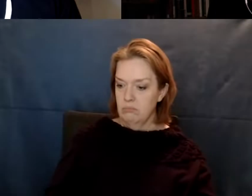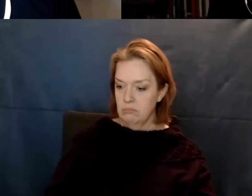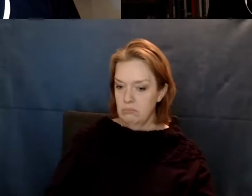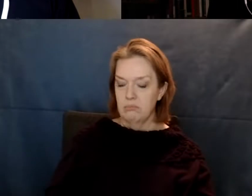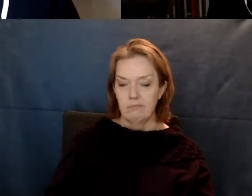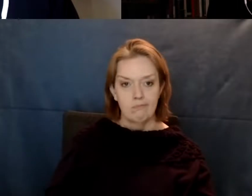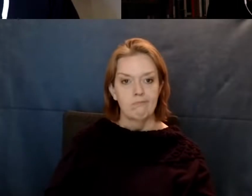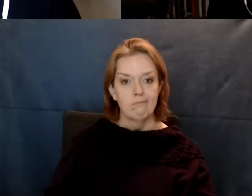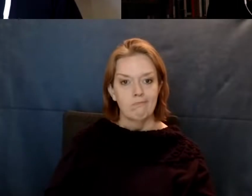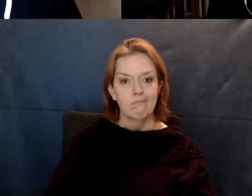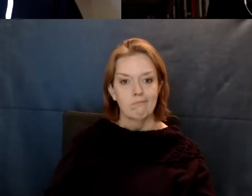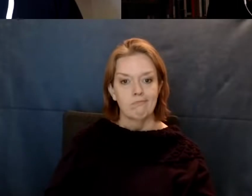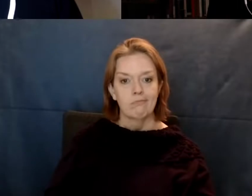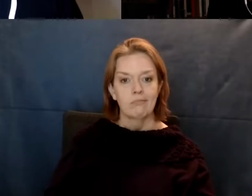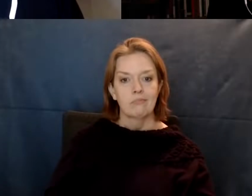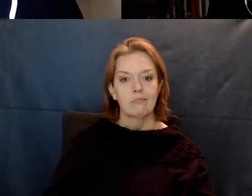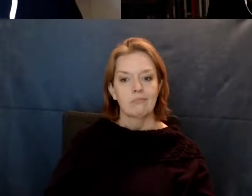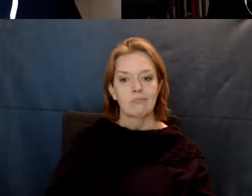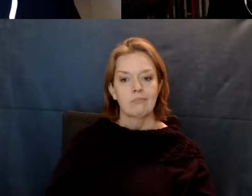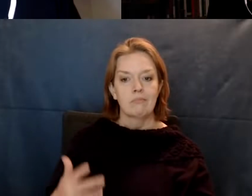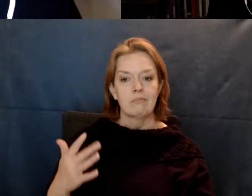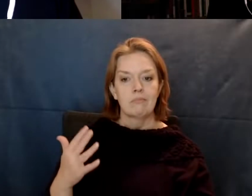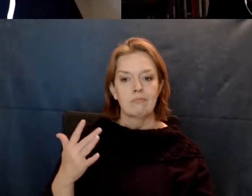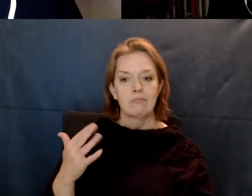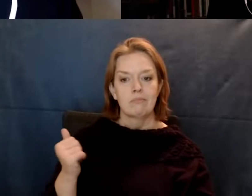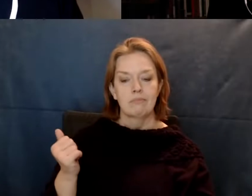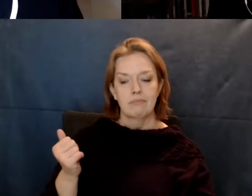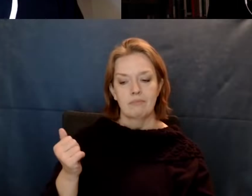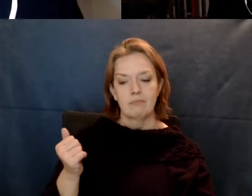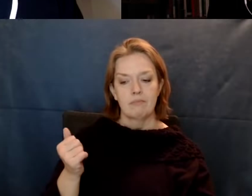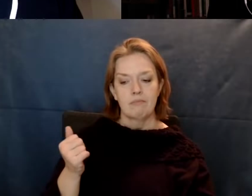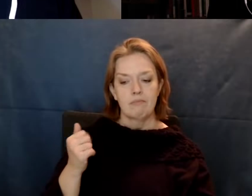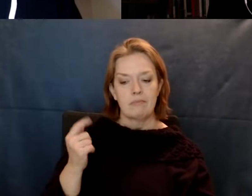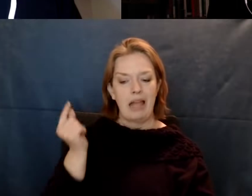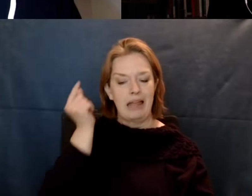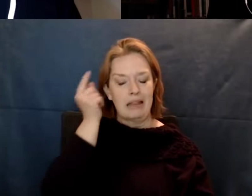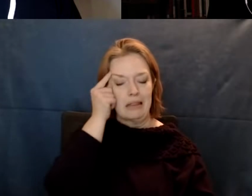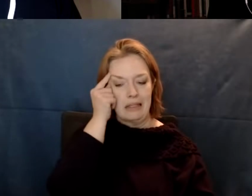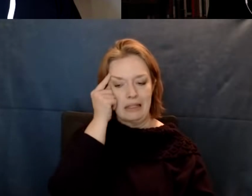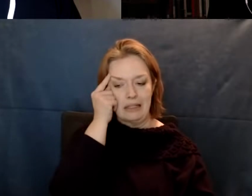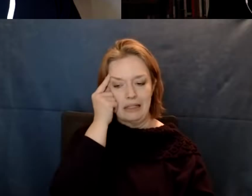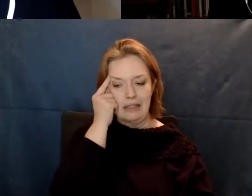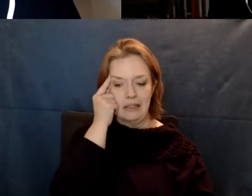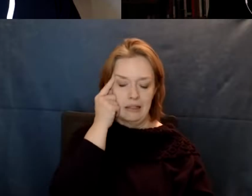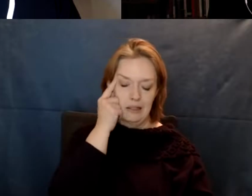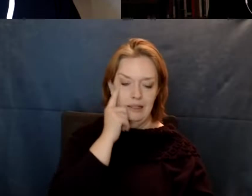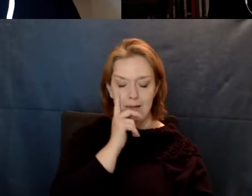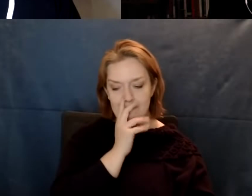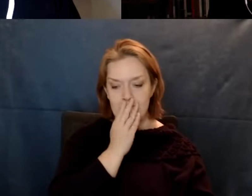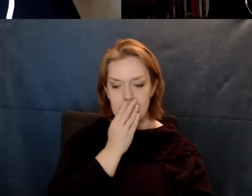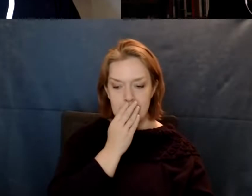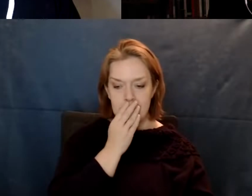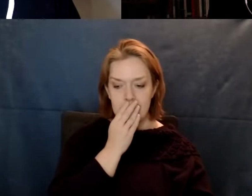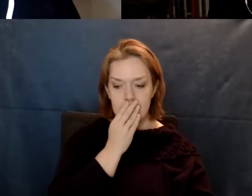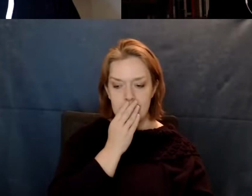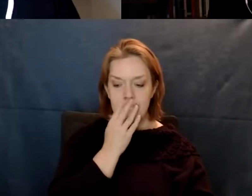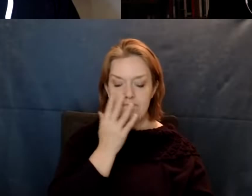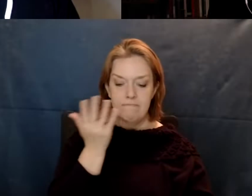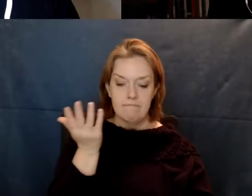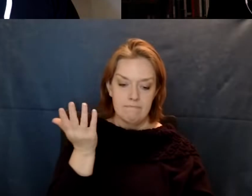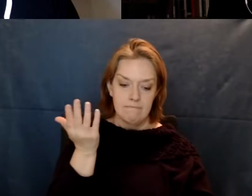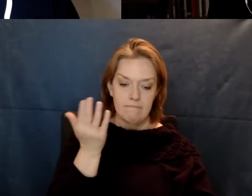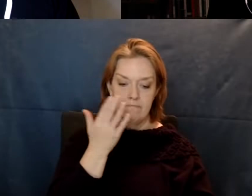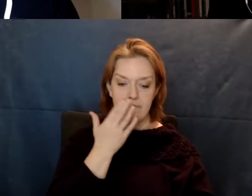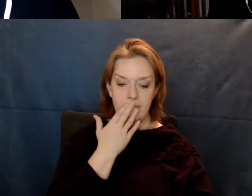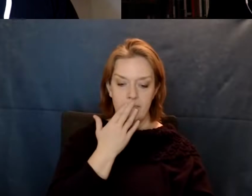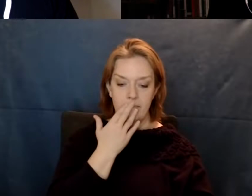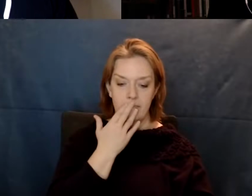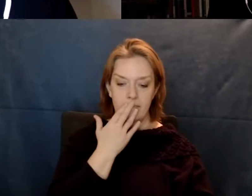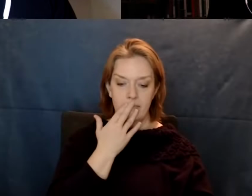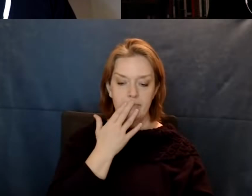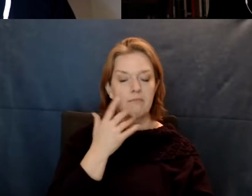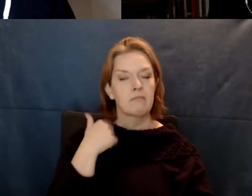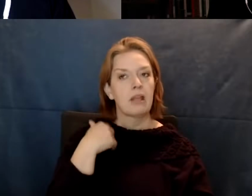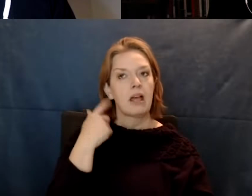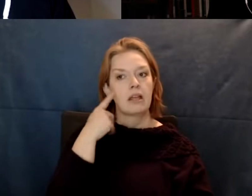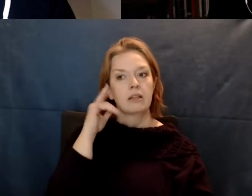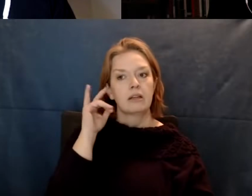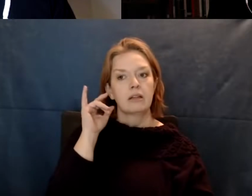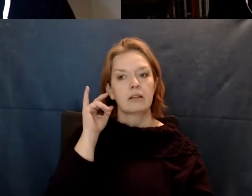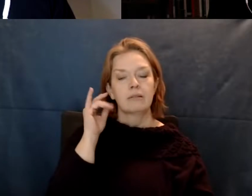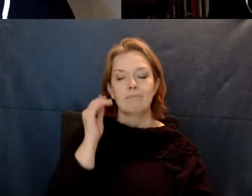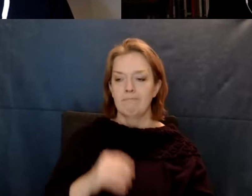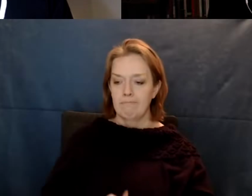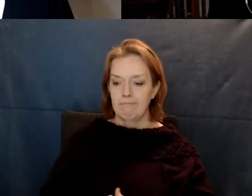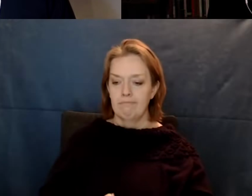I think, I think it's at least in part, you know, informed by